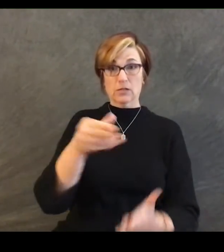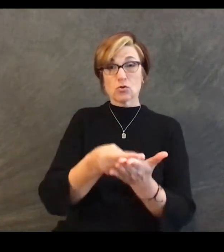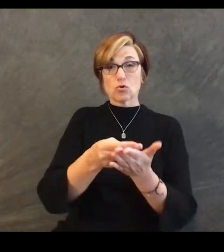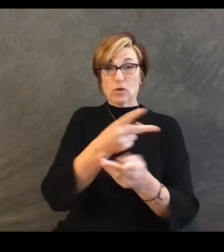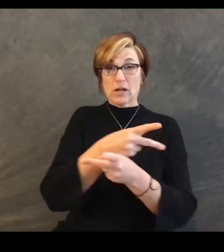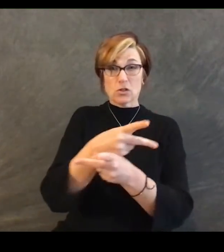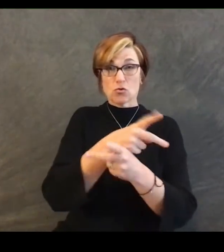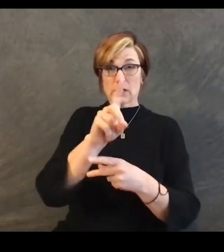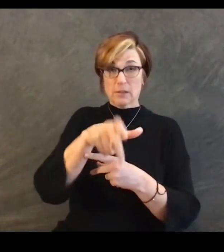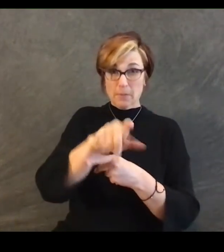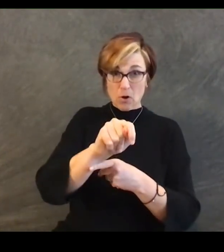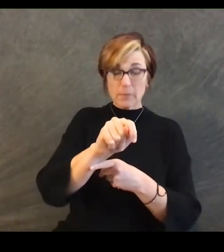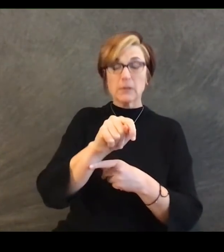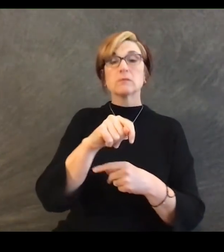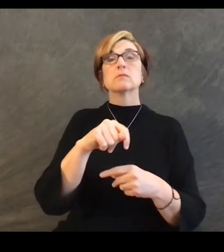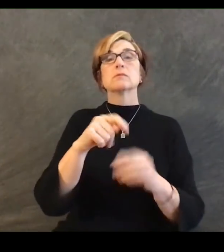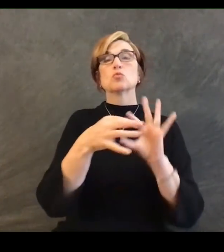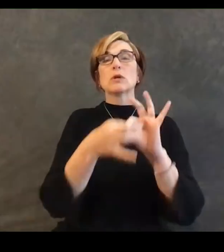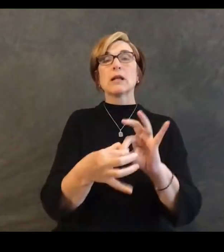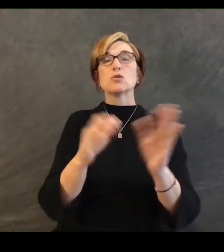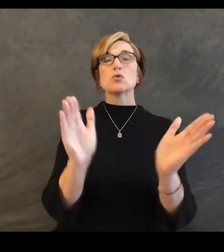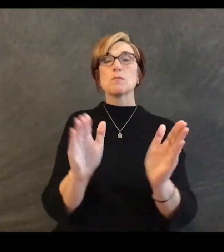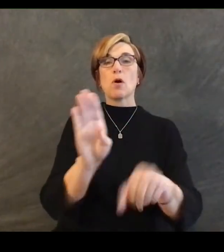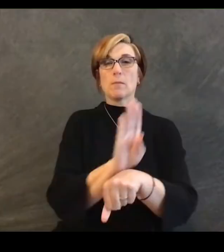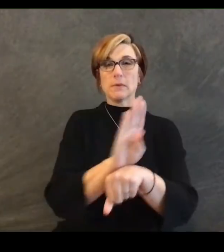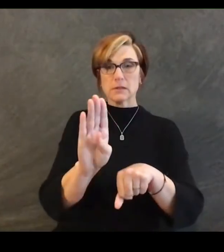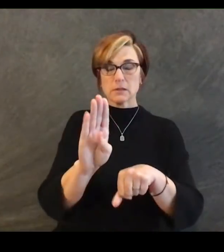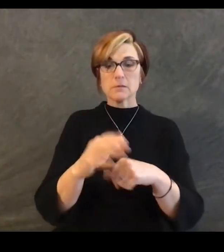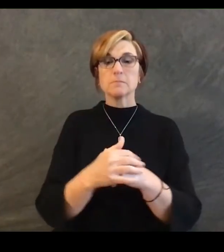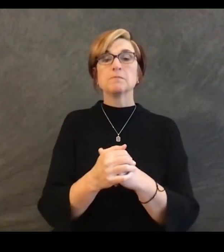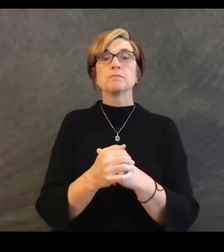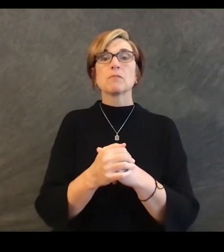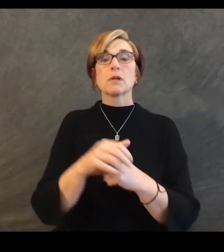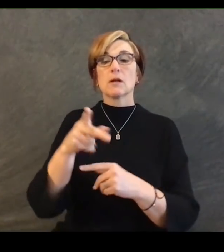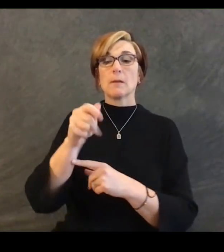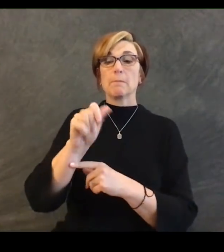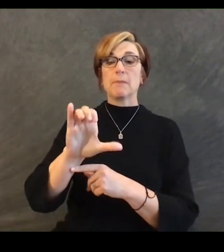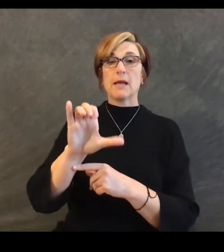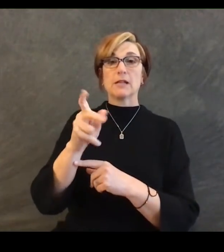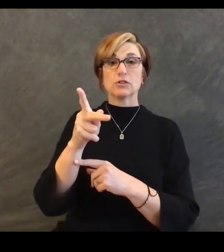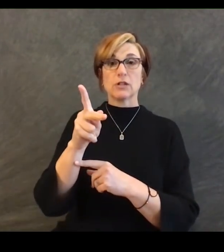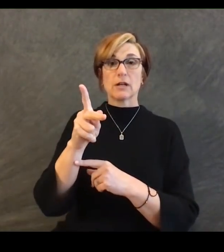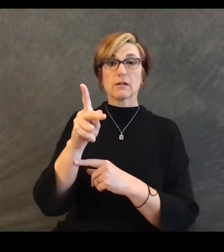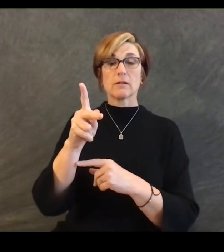on the Paycheck protection program which was made possible by the two trillion